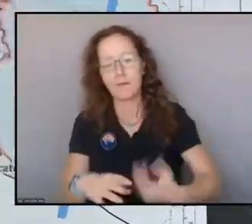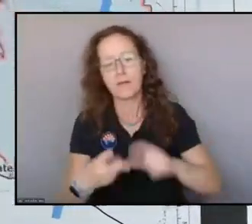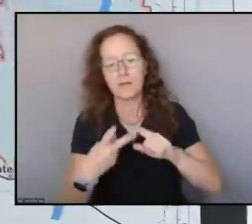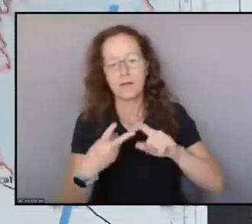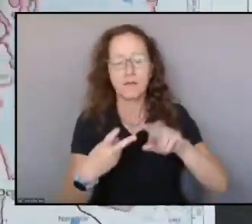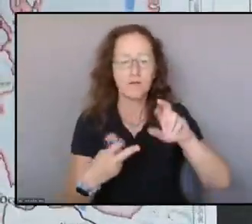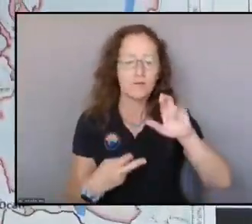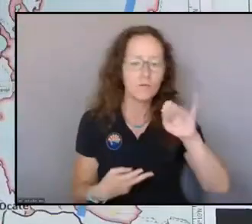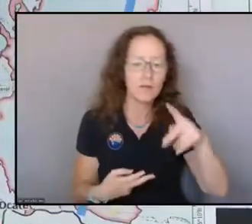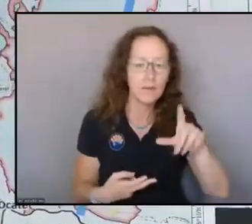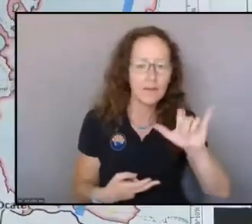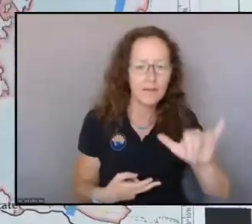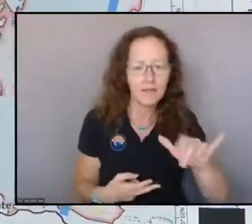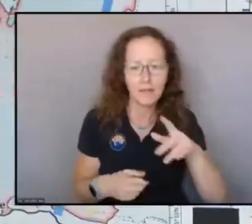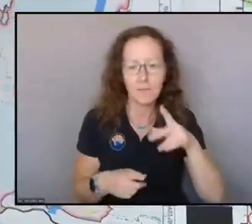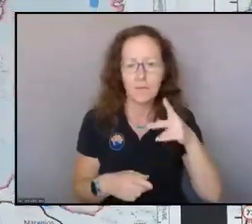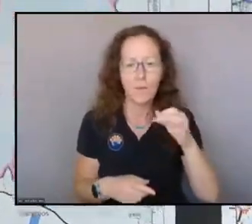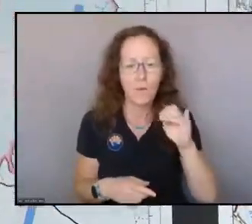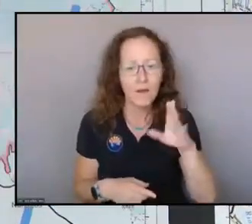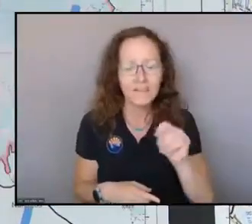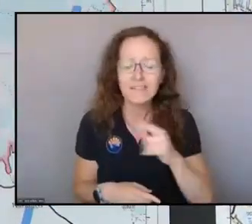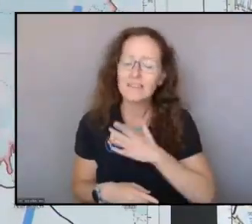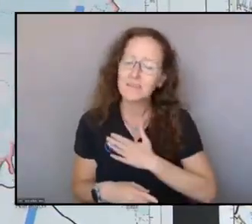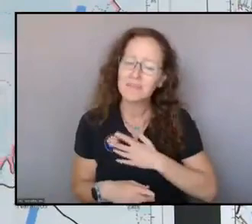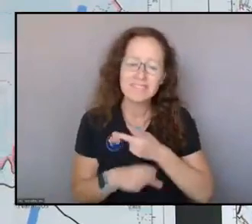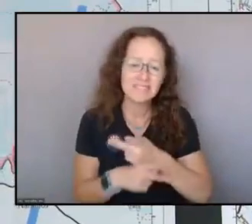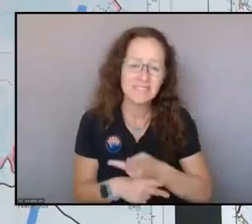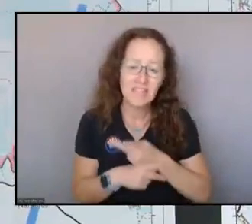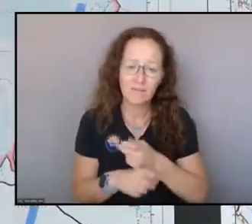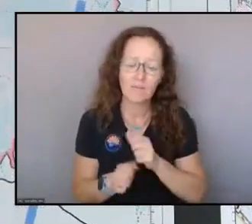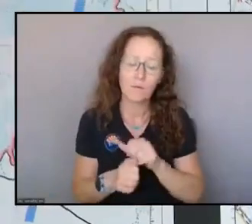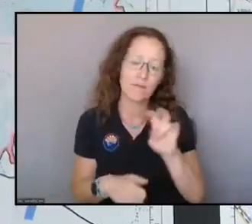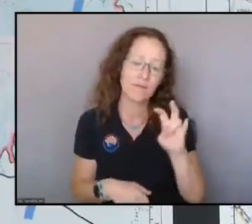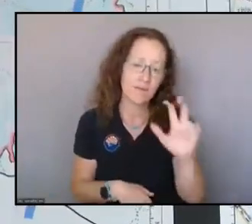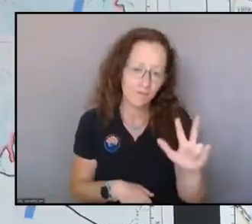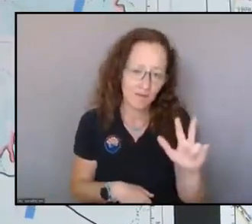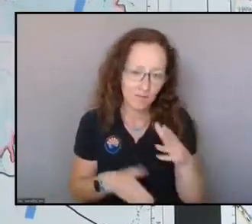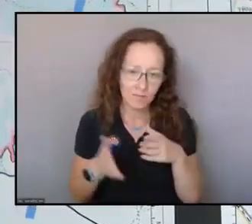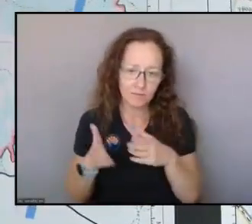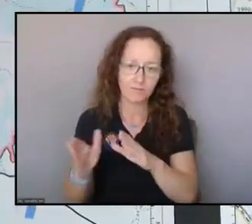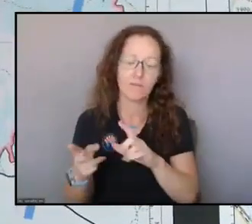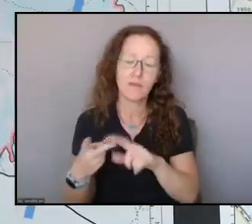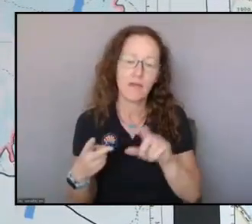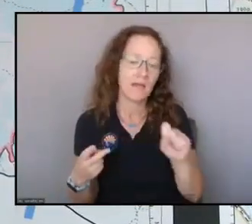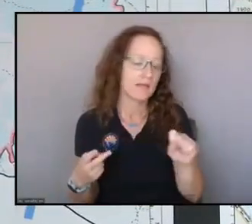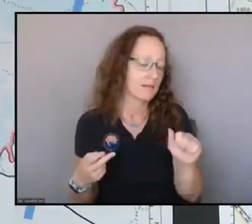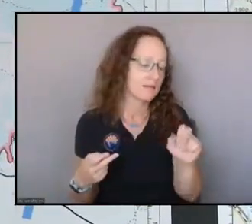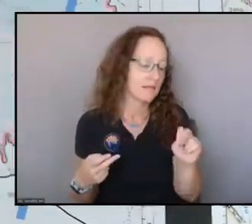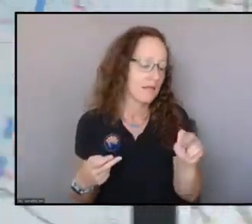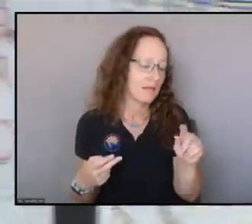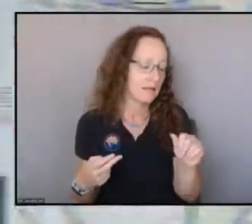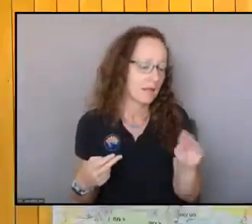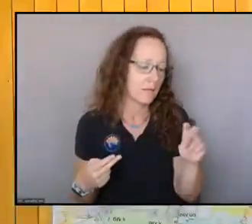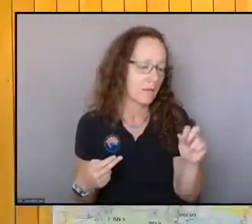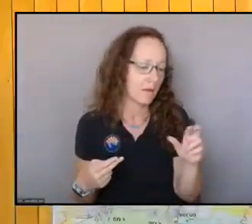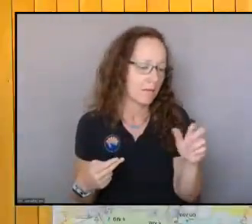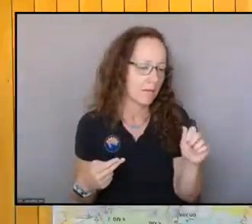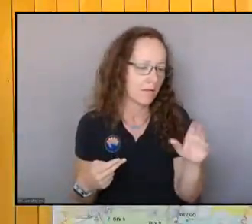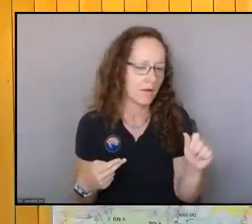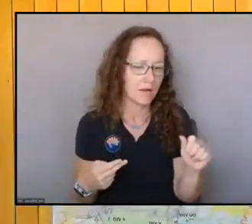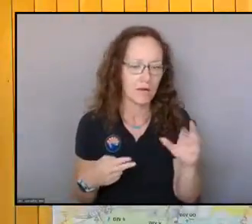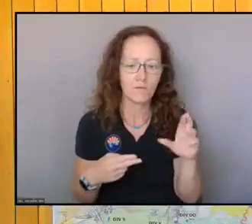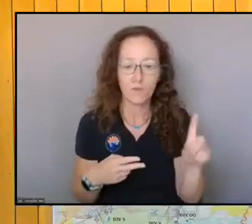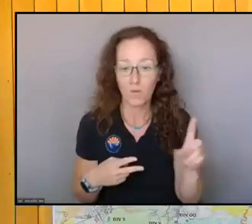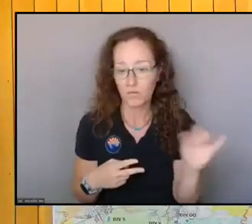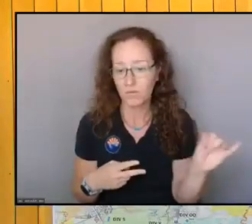PLEASE BE CAUTIOUS ALONG THE 73 CORRIDOR AND SANTA